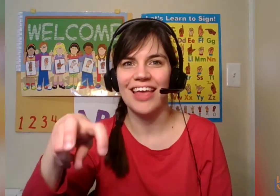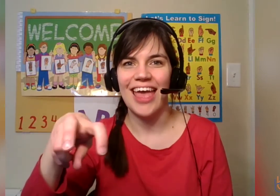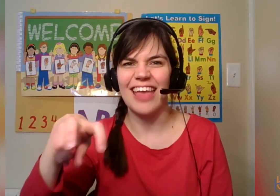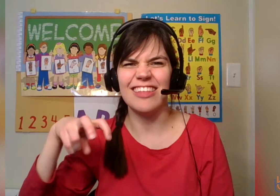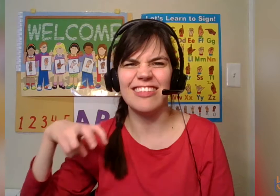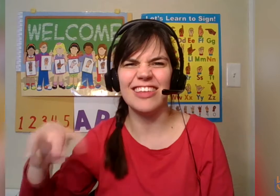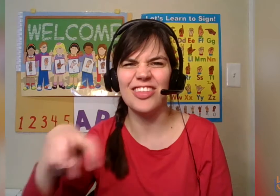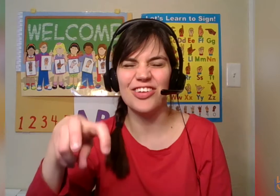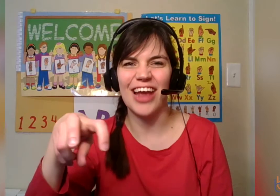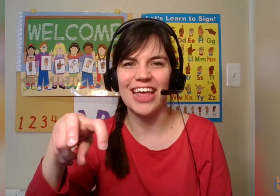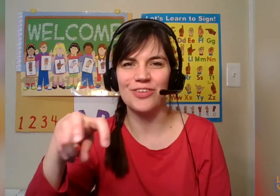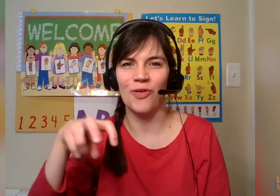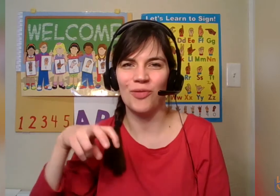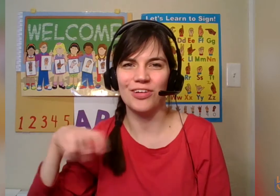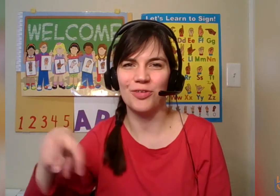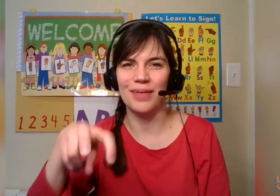then slither your hand forward a little bit.